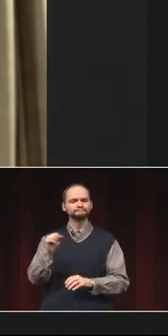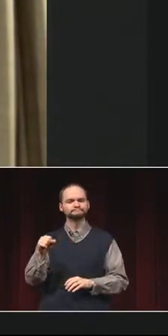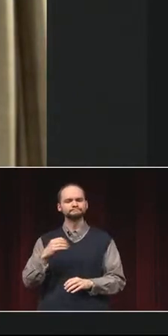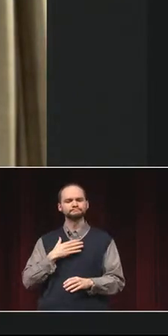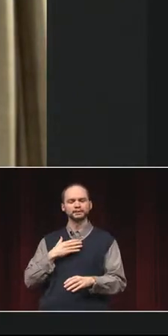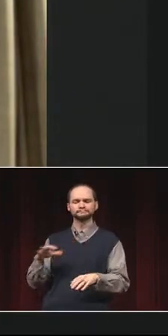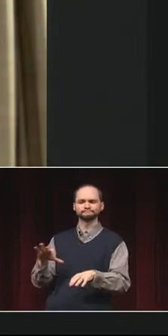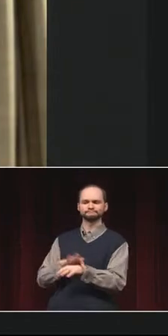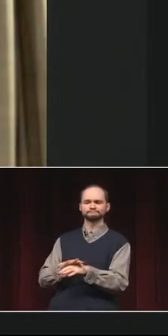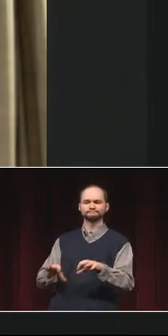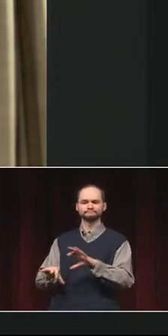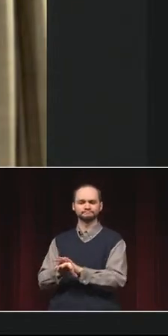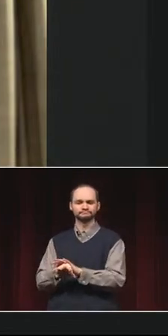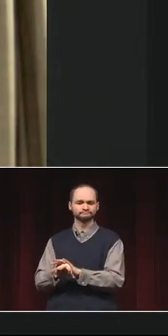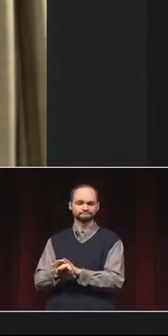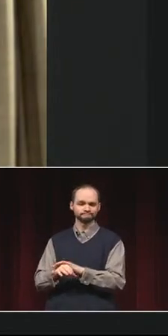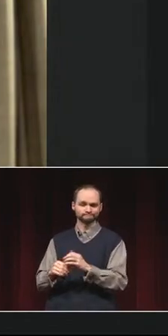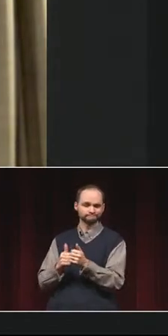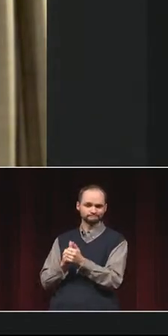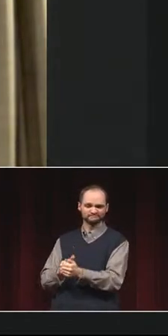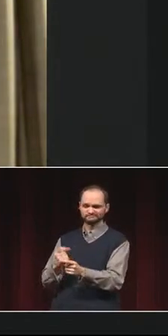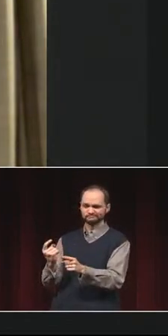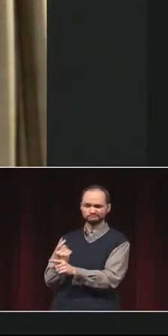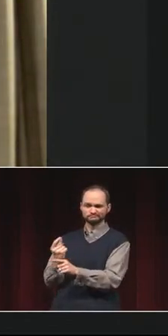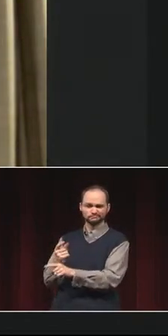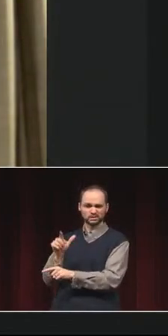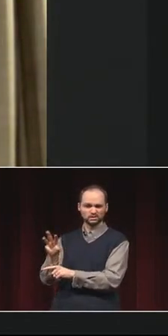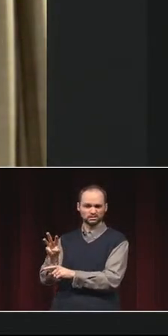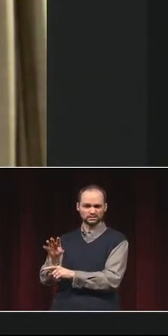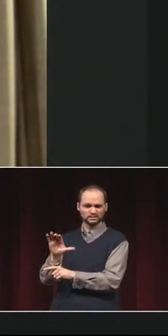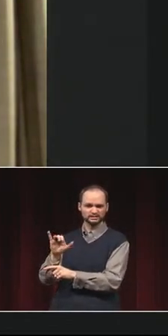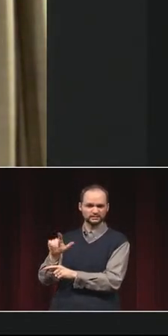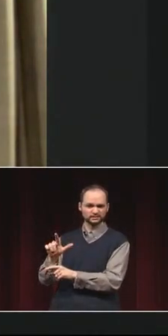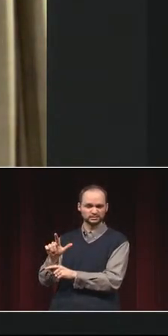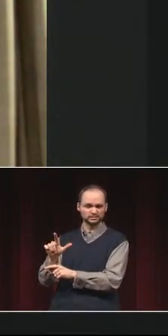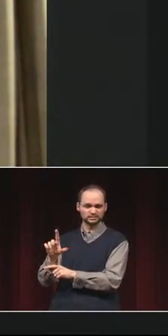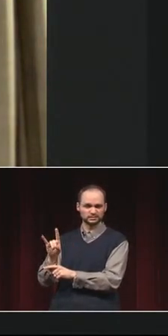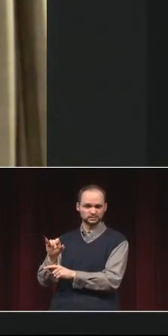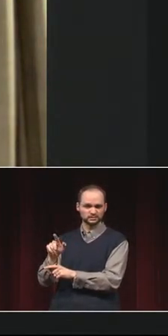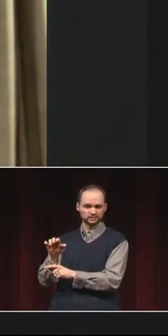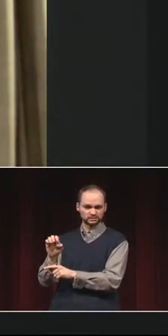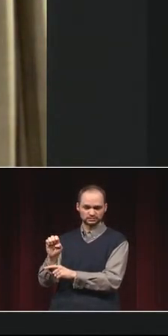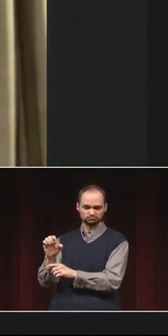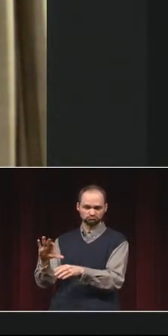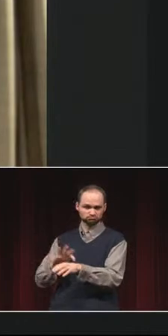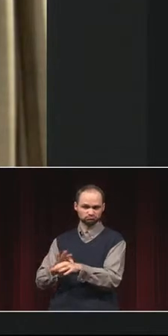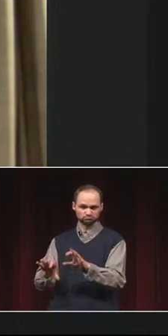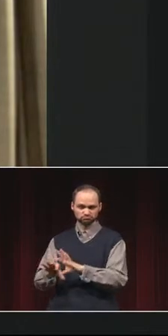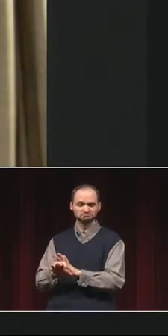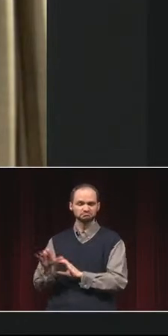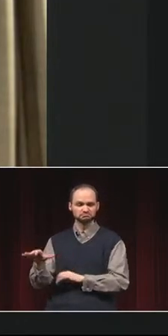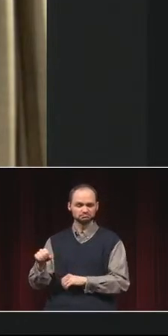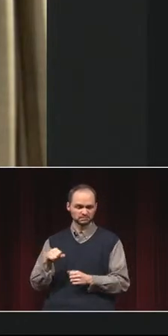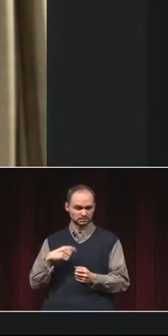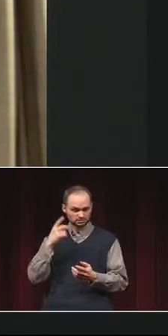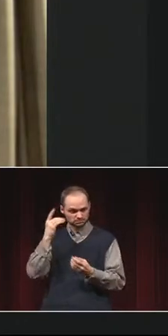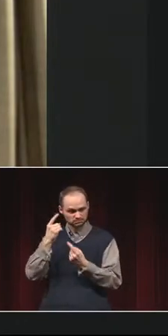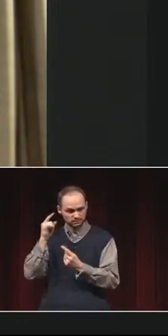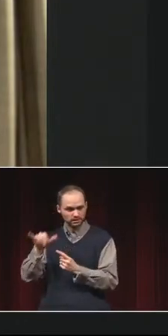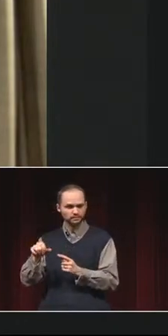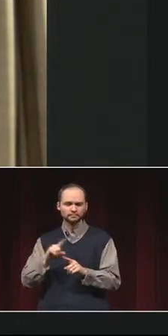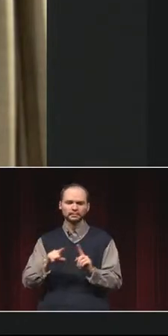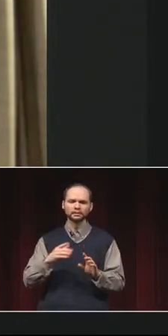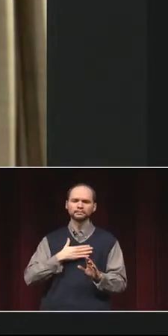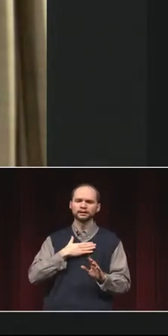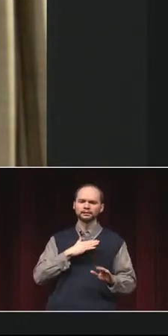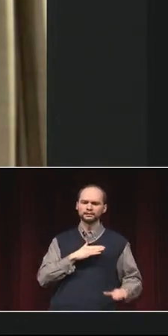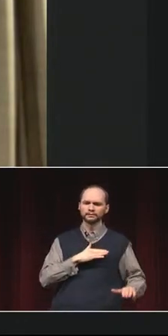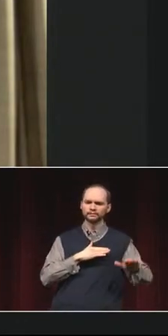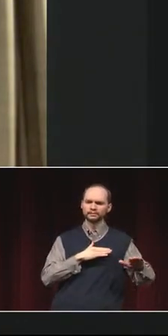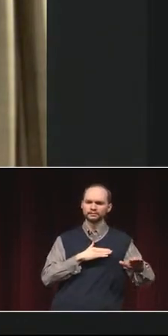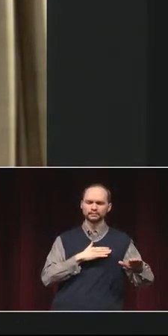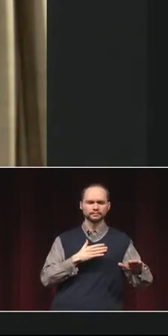but I also thought of my childhood, my marriage, my career, the friends I have made.